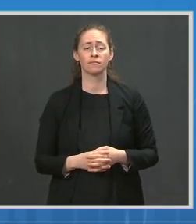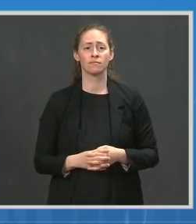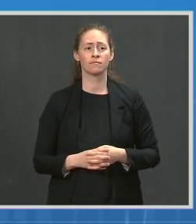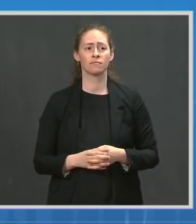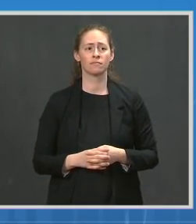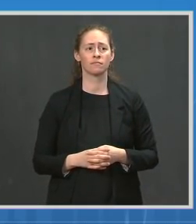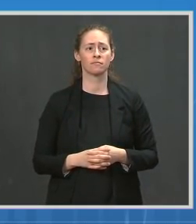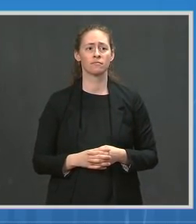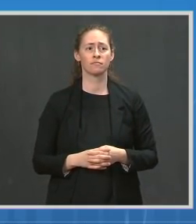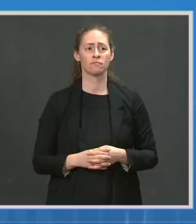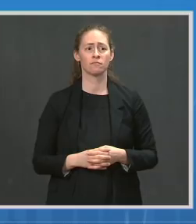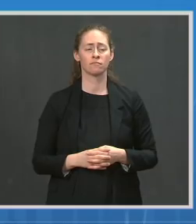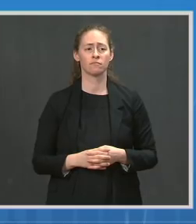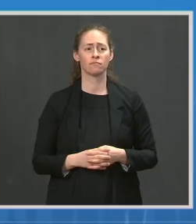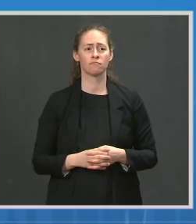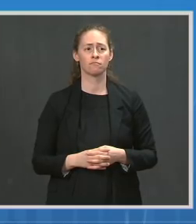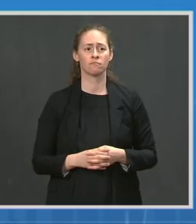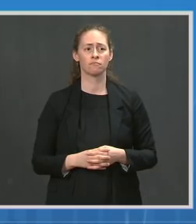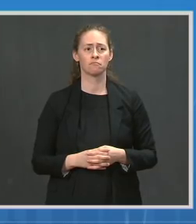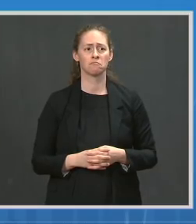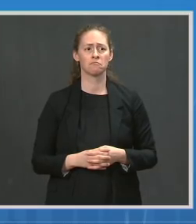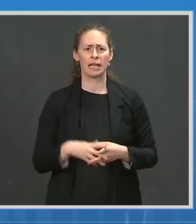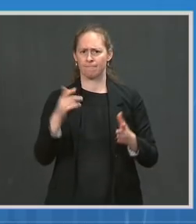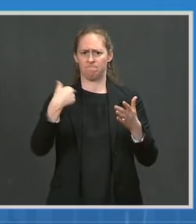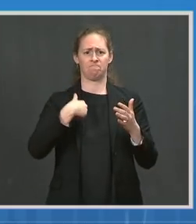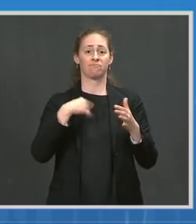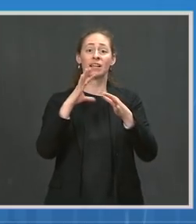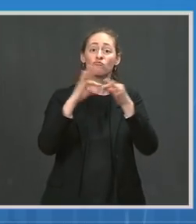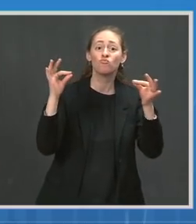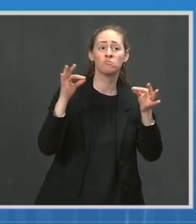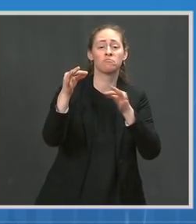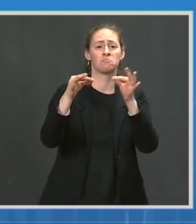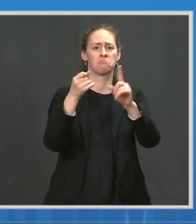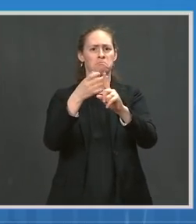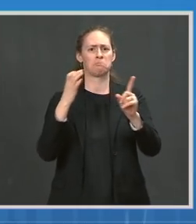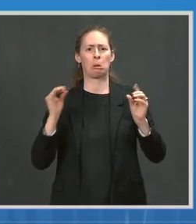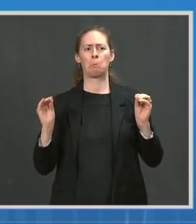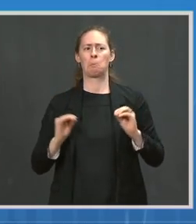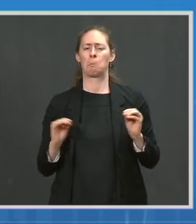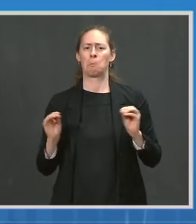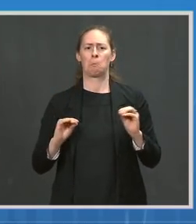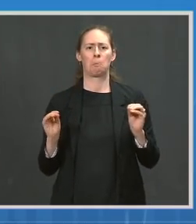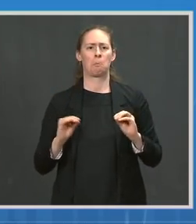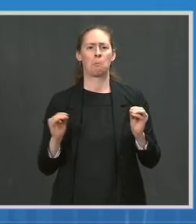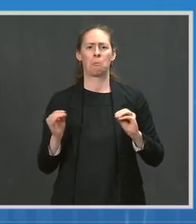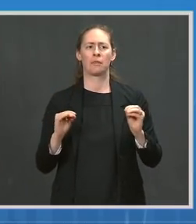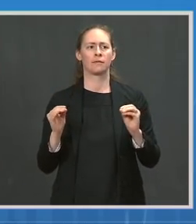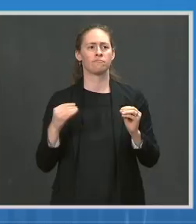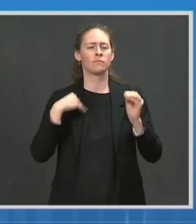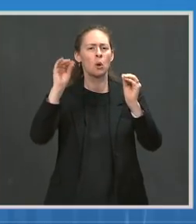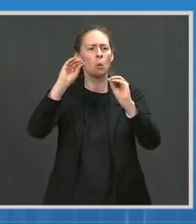I'm sorry. I don't. We could get back to you on that, I'm sure, but I don't have anything for you right now. Mr. Slavitt: Yeah. Let us get --